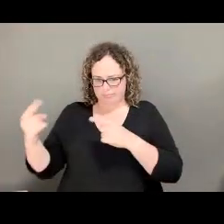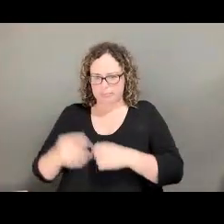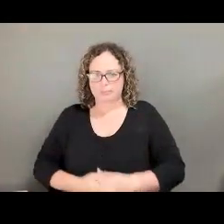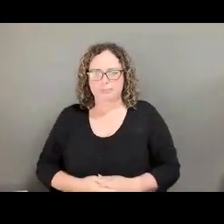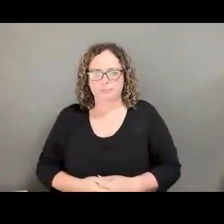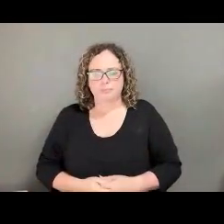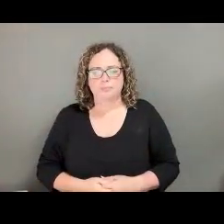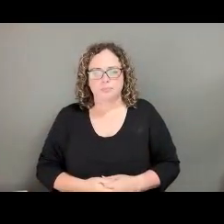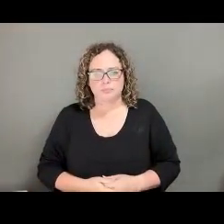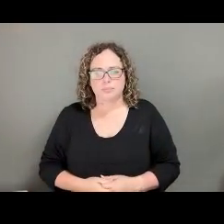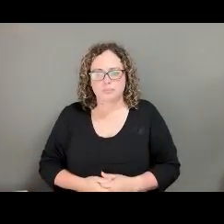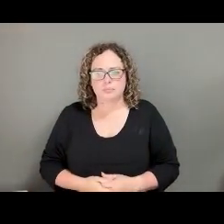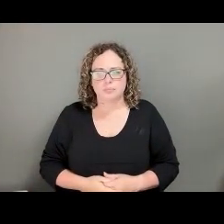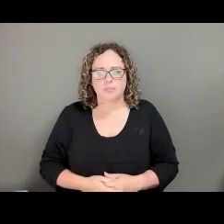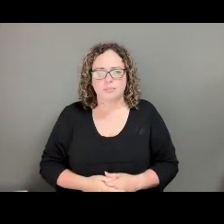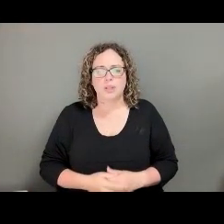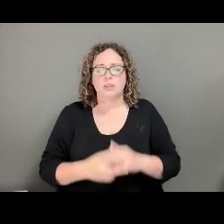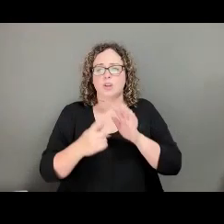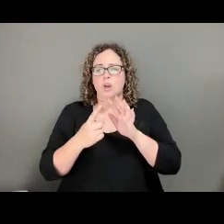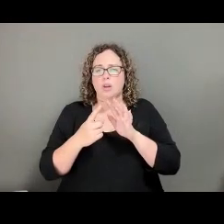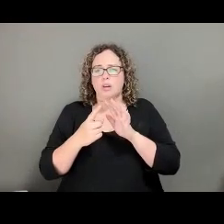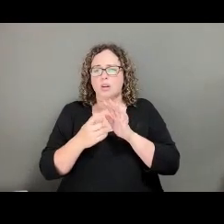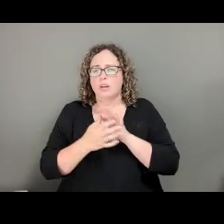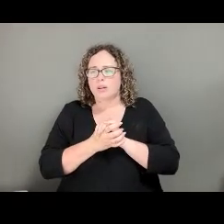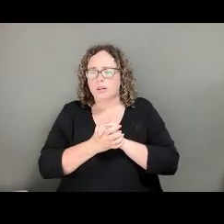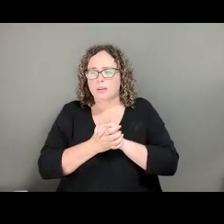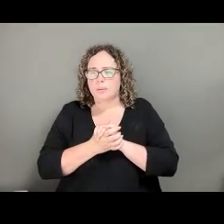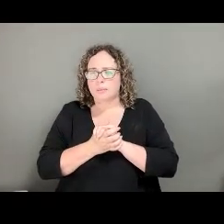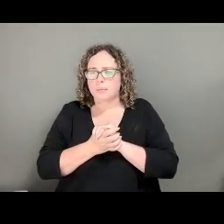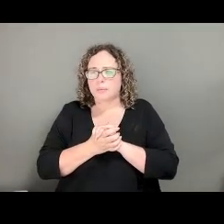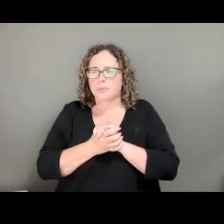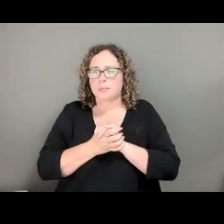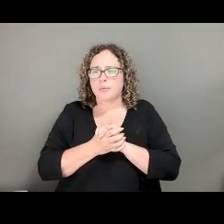So, Eleanor, you know, by the sounds, what with her quest for the ultimate almond croissant